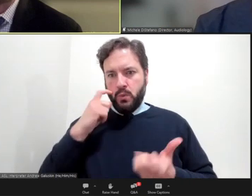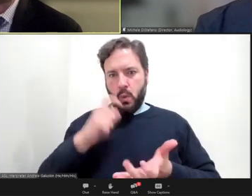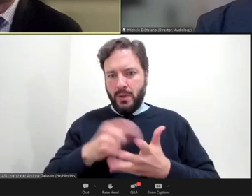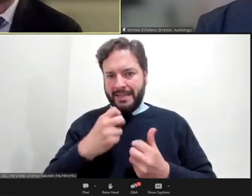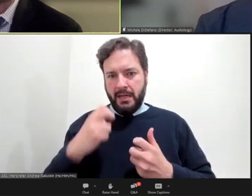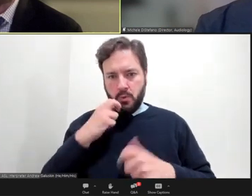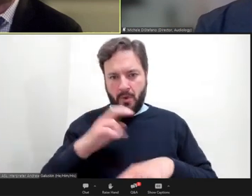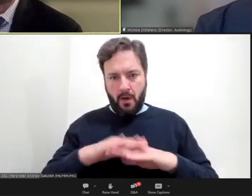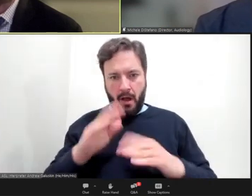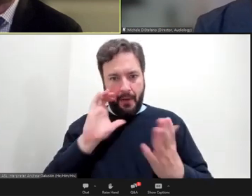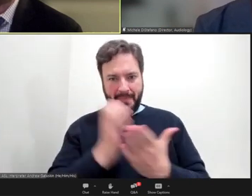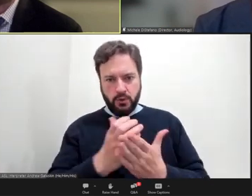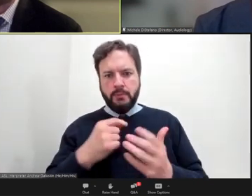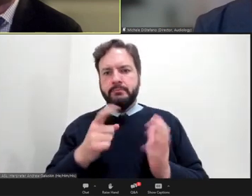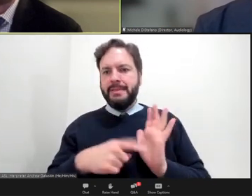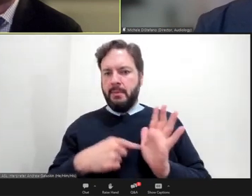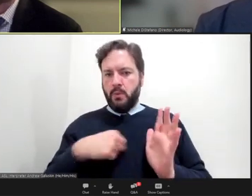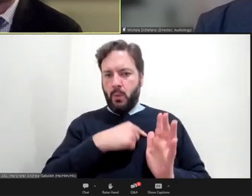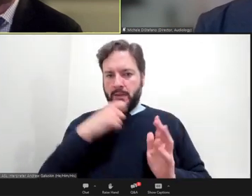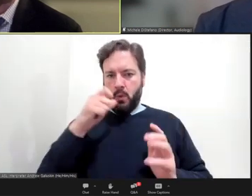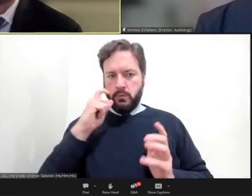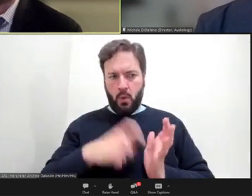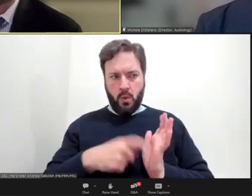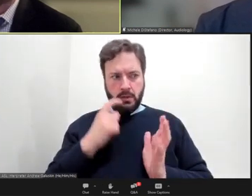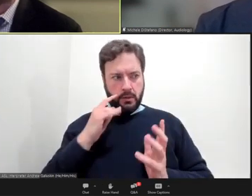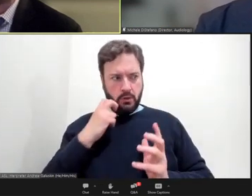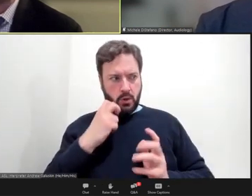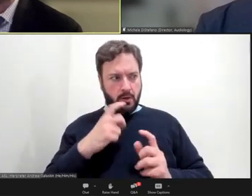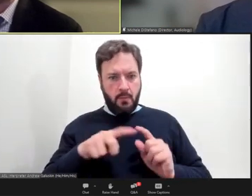sometimes we don't see a nerve and the audiologists are able to do...